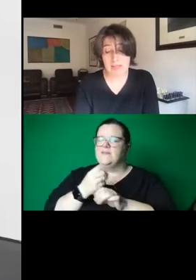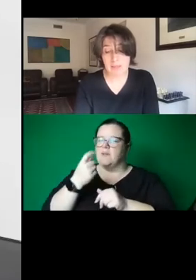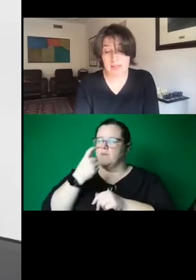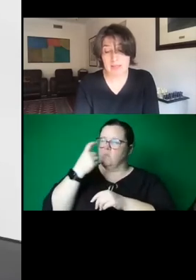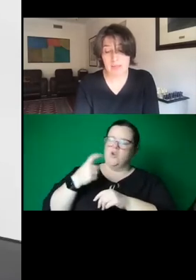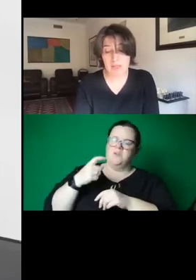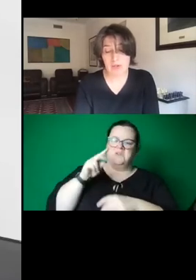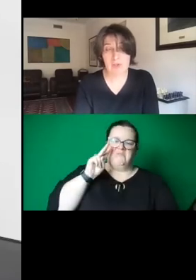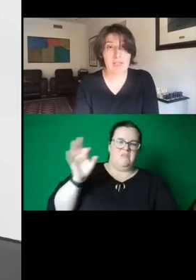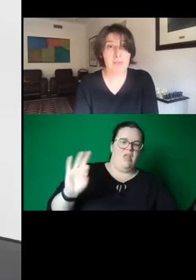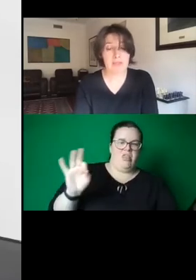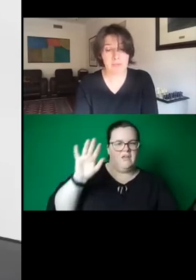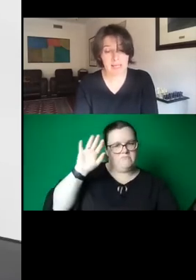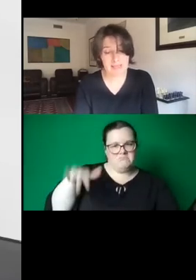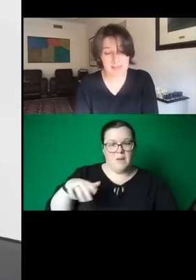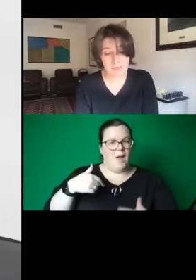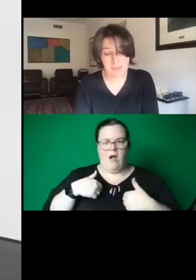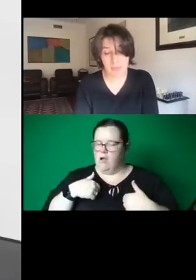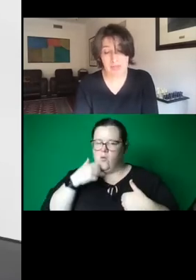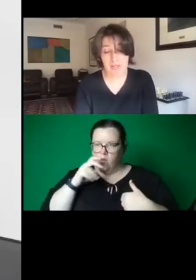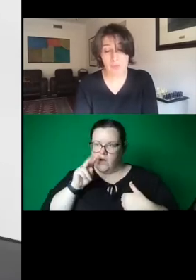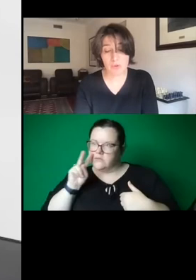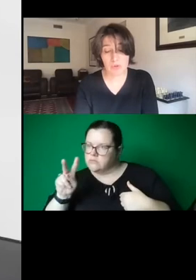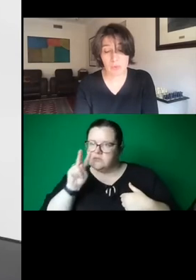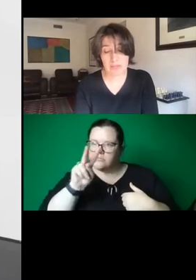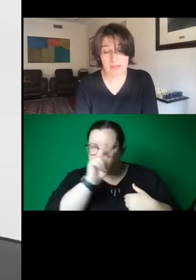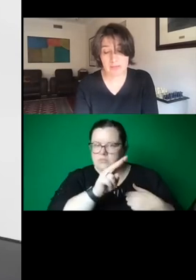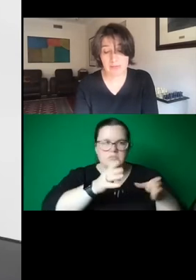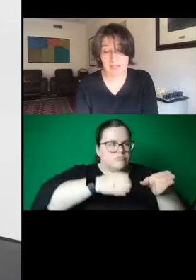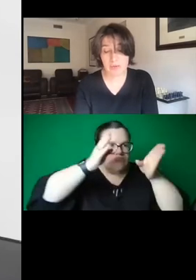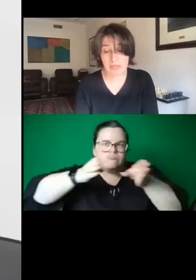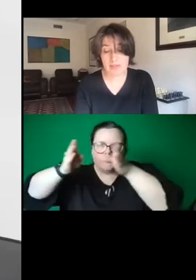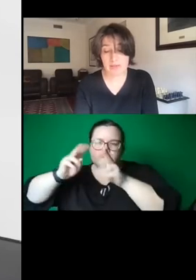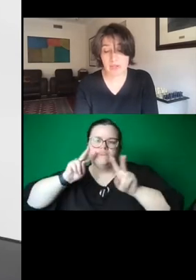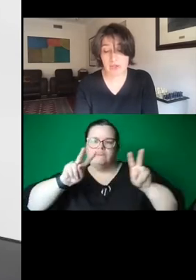and they tell me a lot about the place and with these works on wheels the flat solute structures